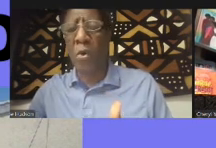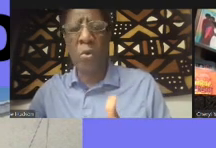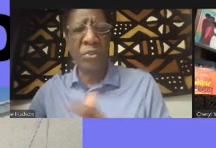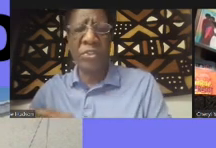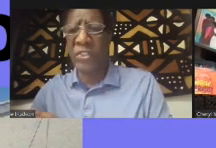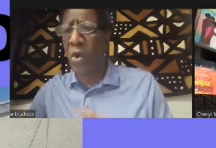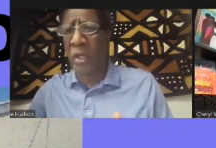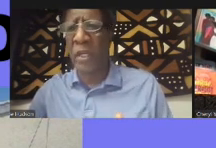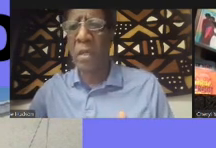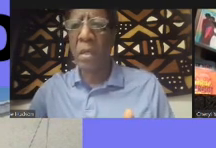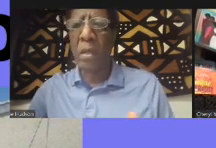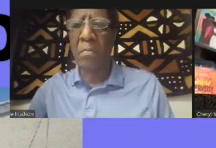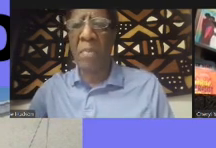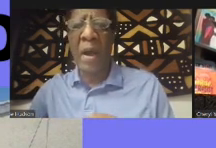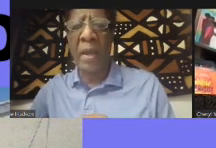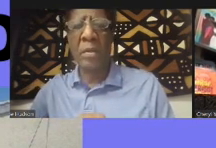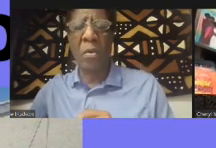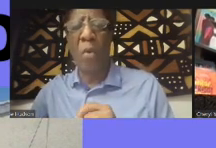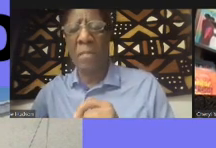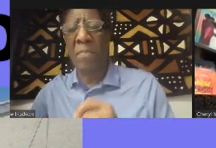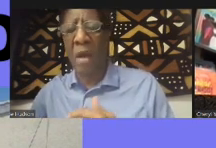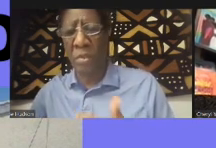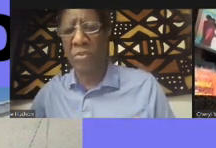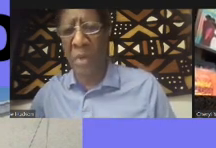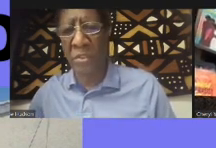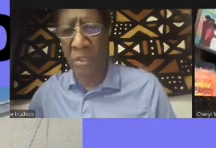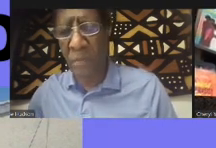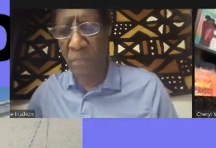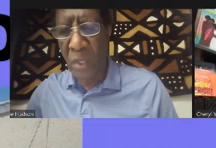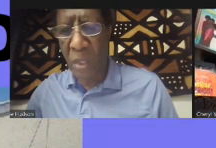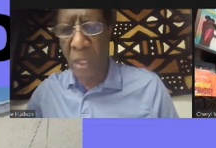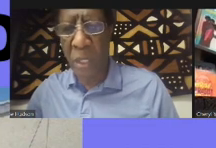solely by the white power structure.